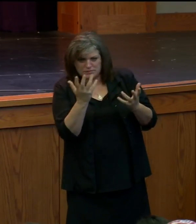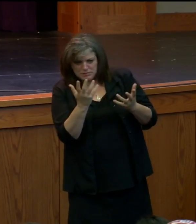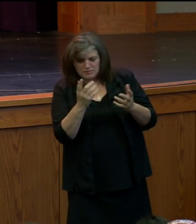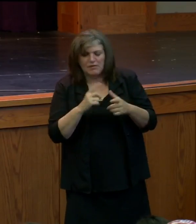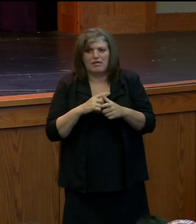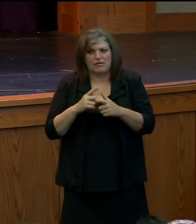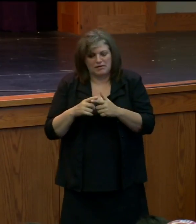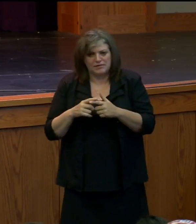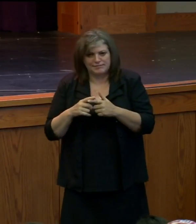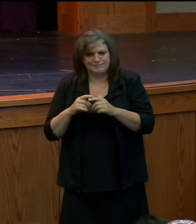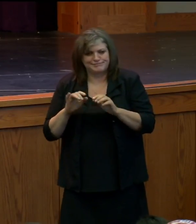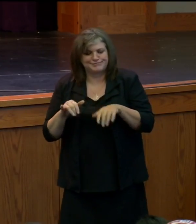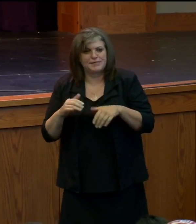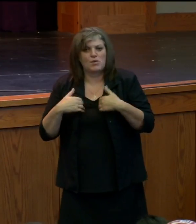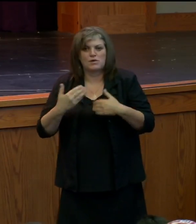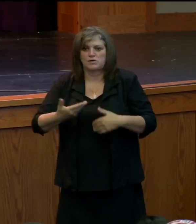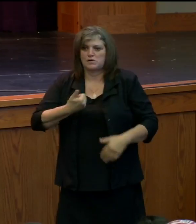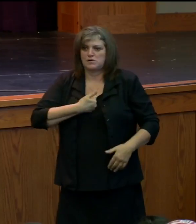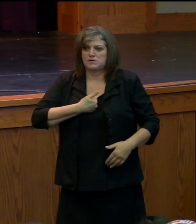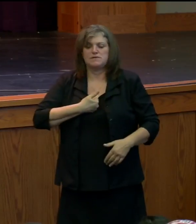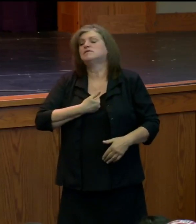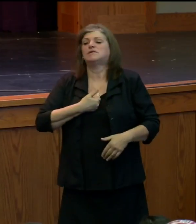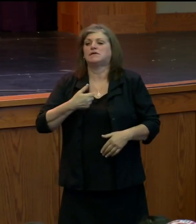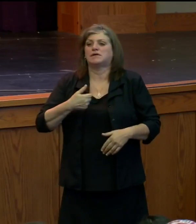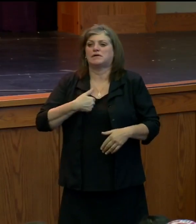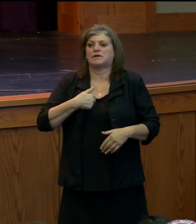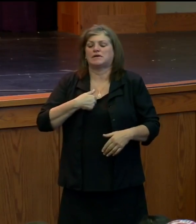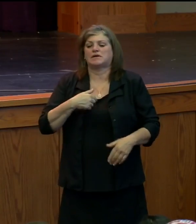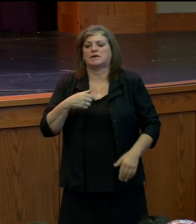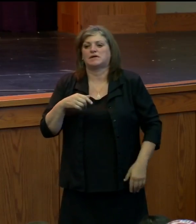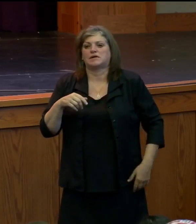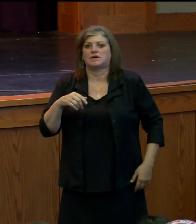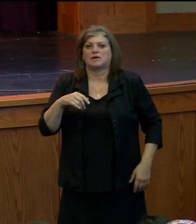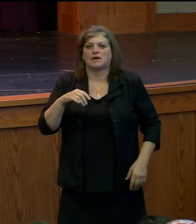I WOULD LIKE TO INTRODUCE MYSELF ALSO I'M G. LEE AKIN.